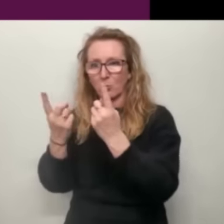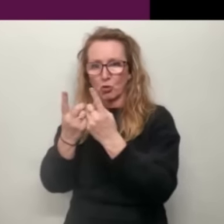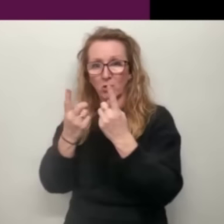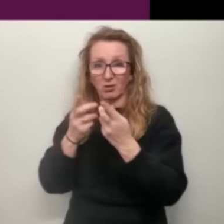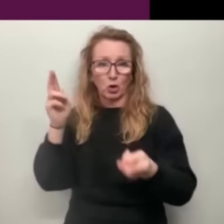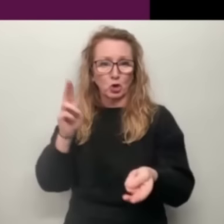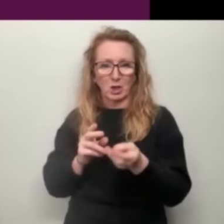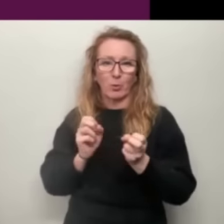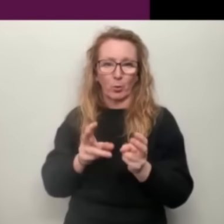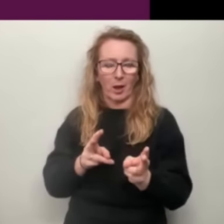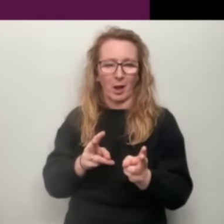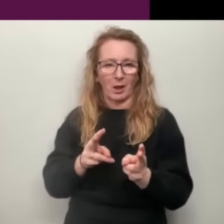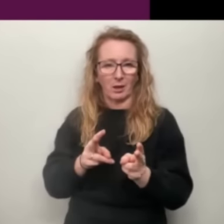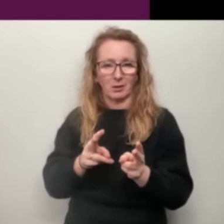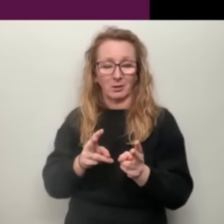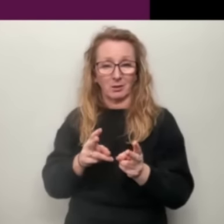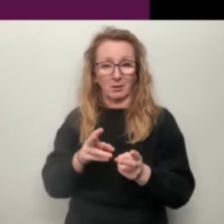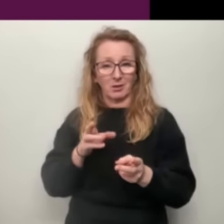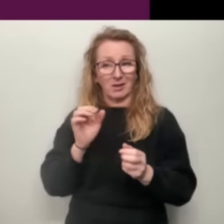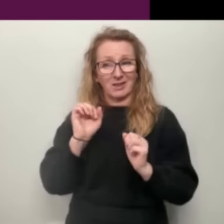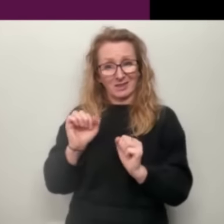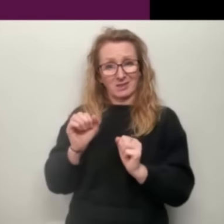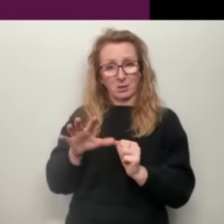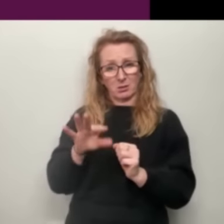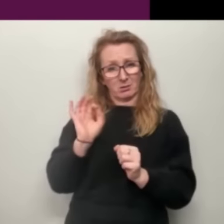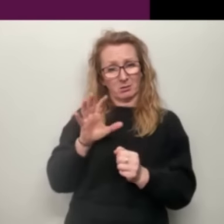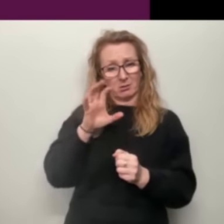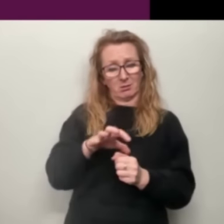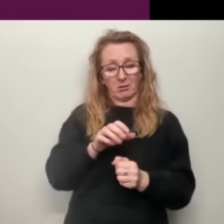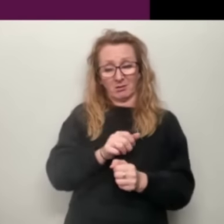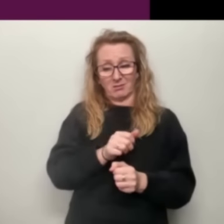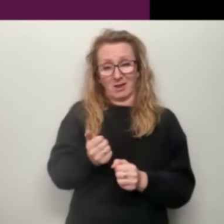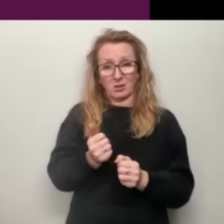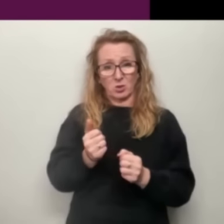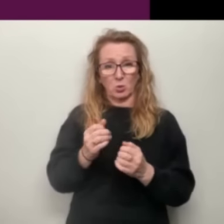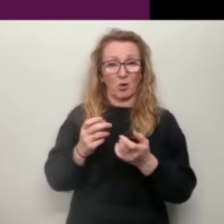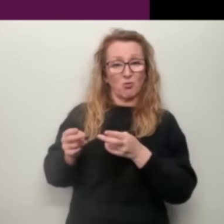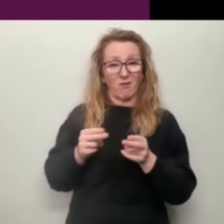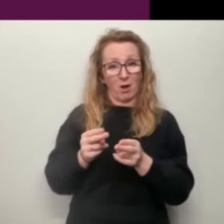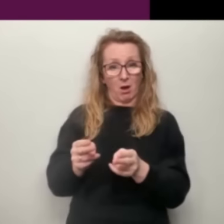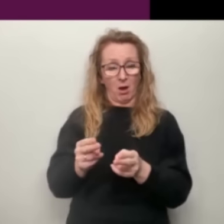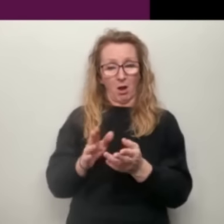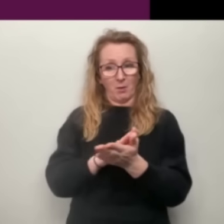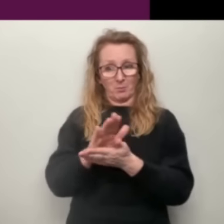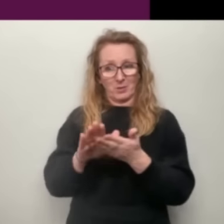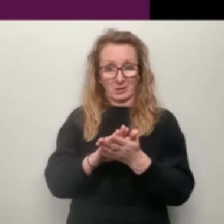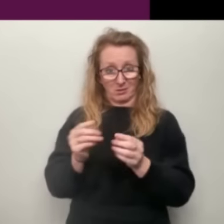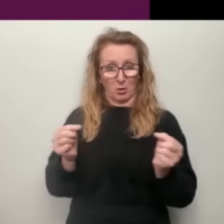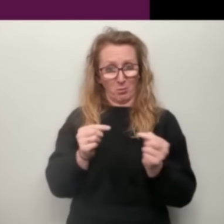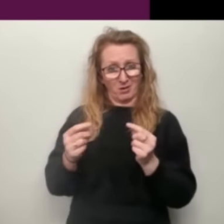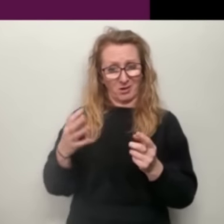Now, his chosen location right by the river Severn gave him an added competitive advantage in terms